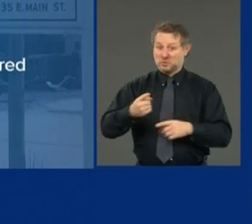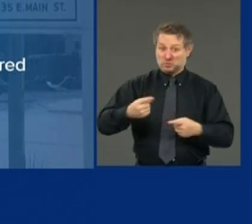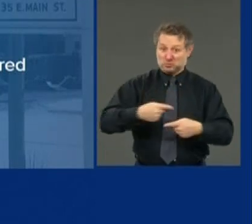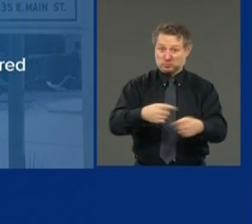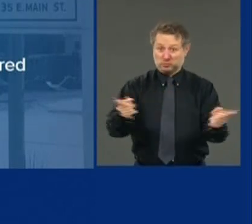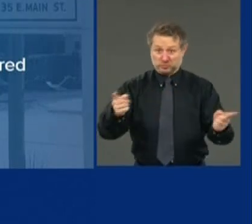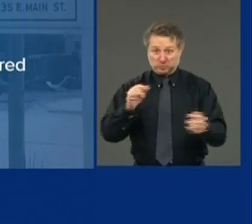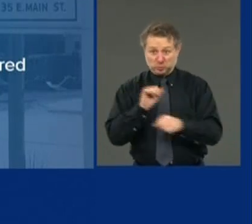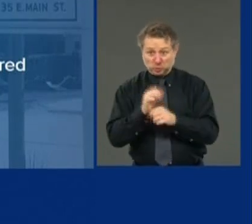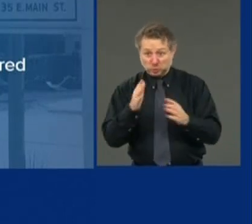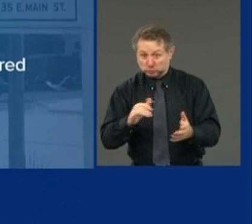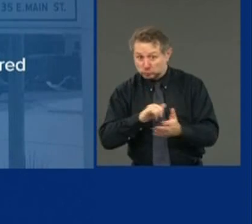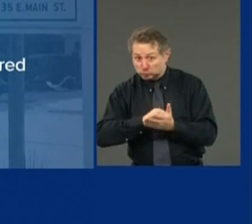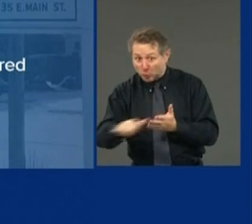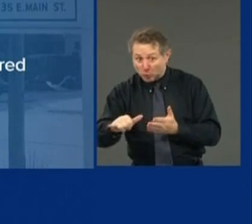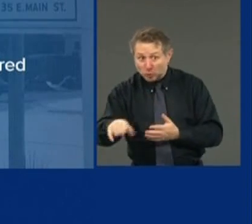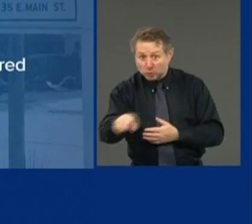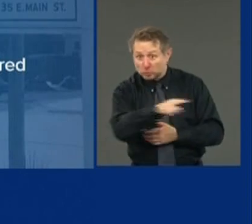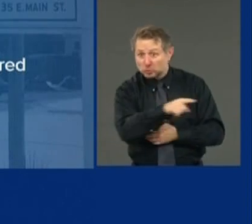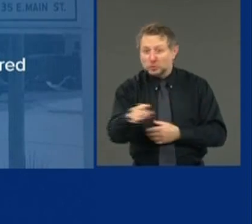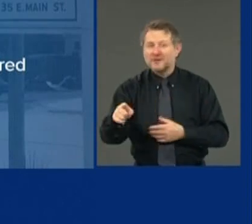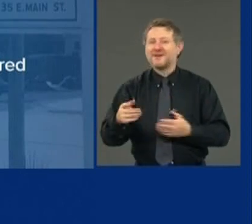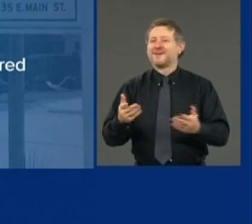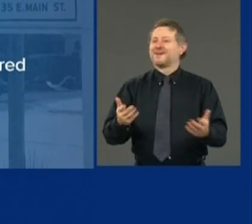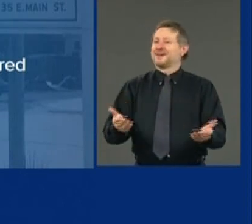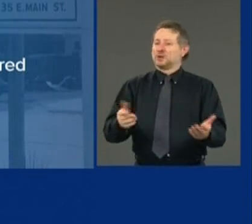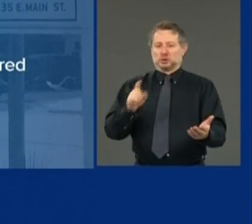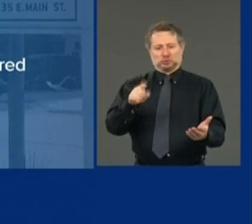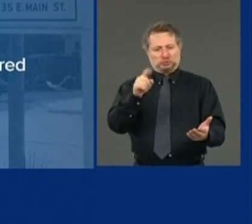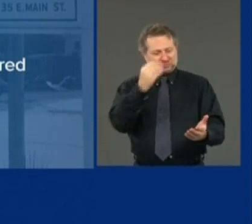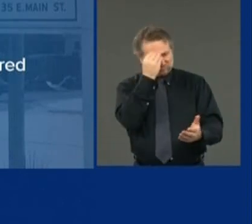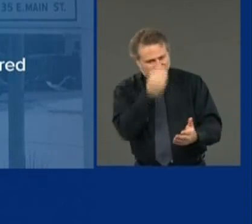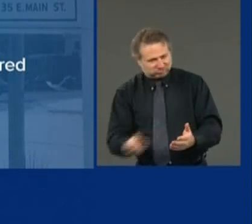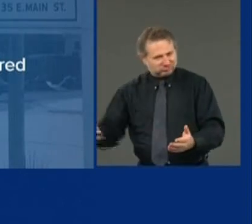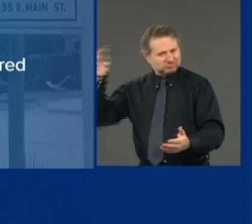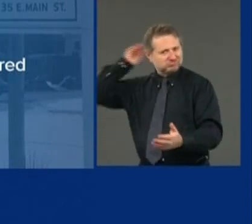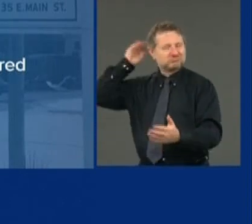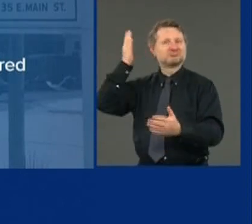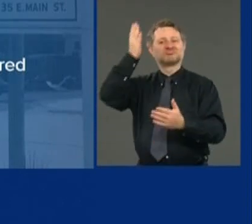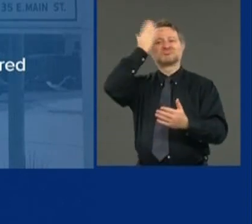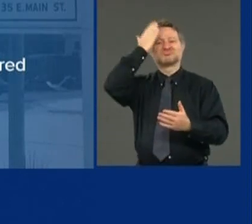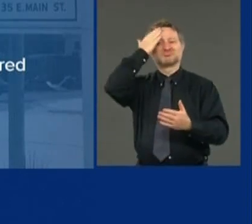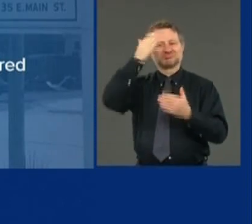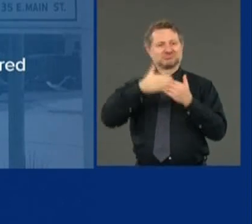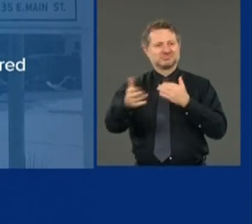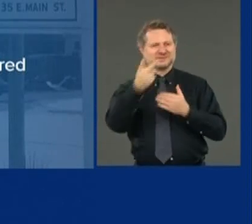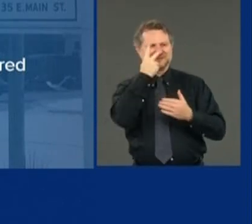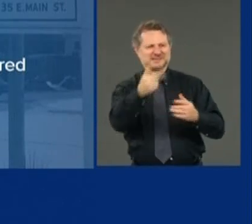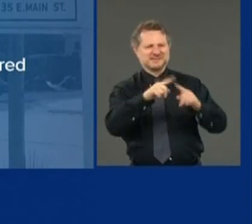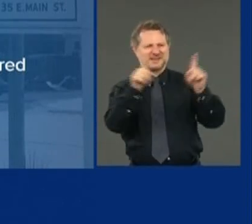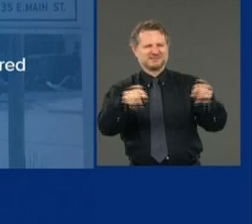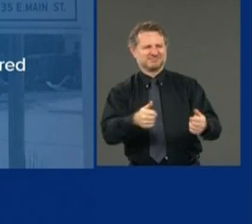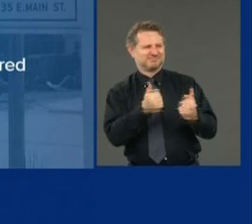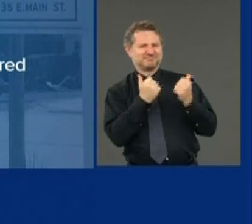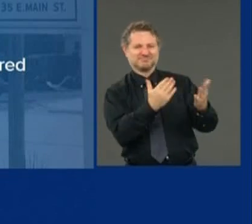AS YOU ARE A PRESS FROM THE STATE OF NEW YORK, I WOULD HOPE THAT YOU REMEMBER THIS GOING FORWARD.